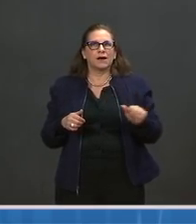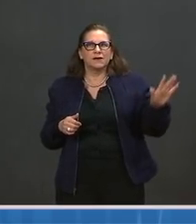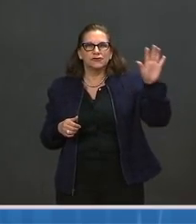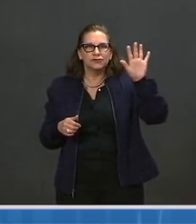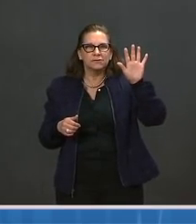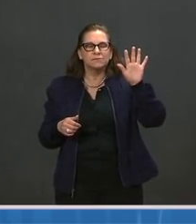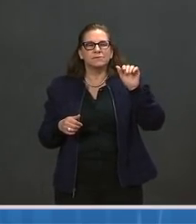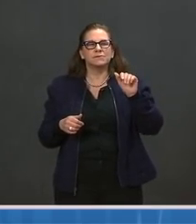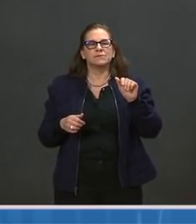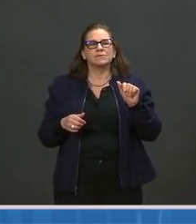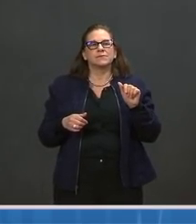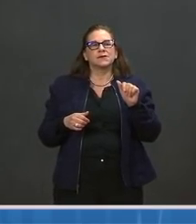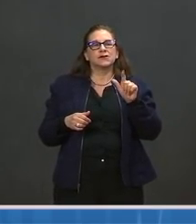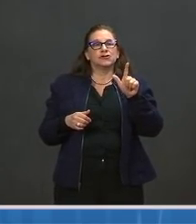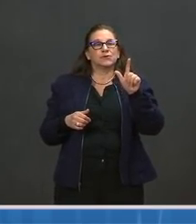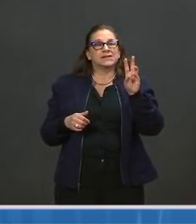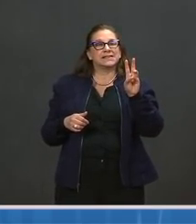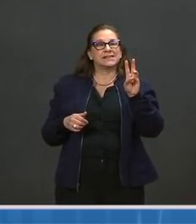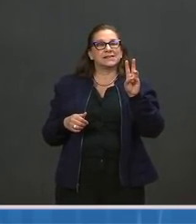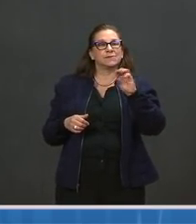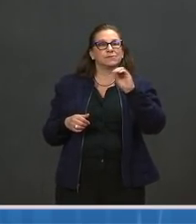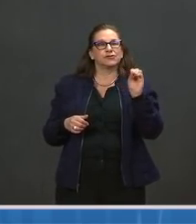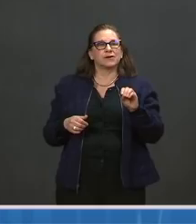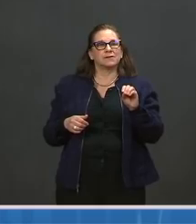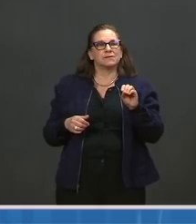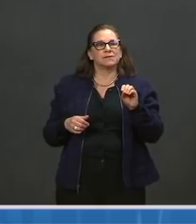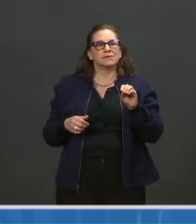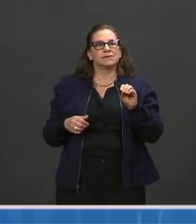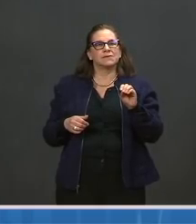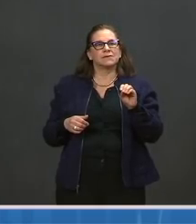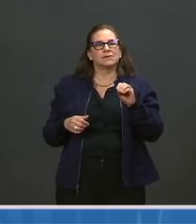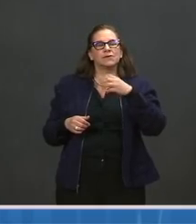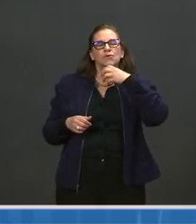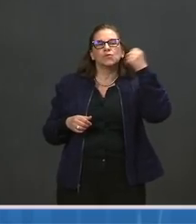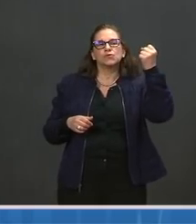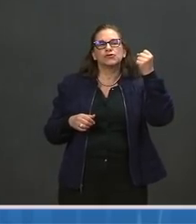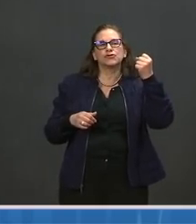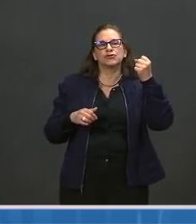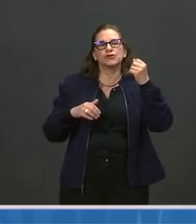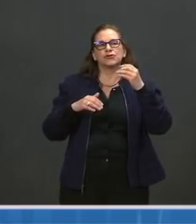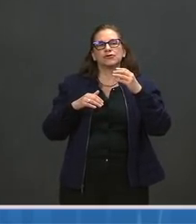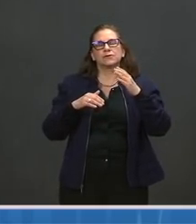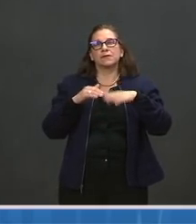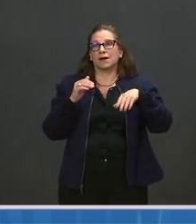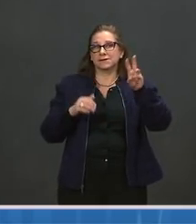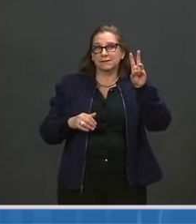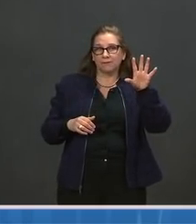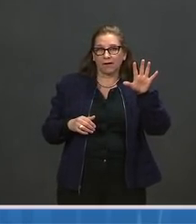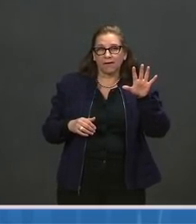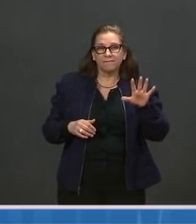and 60 percent had comorbidities associated with an increased risk for progression